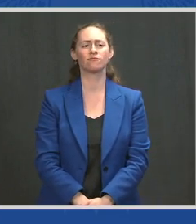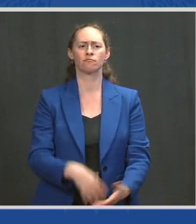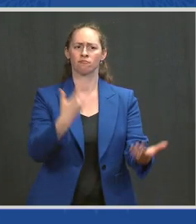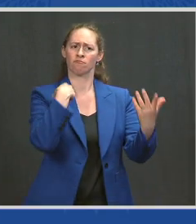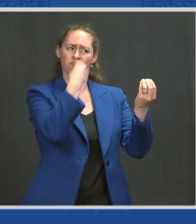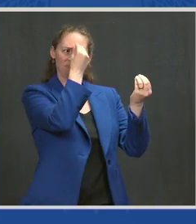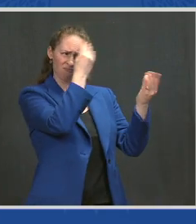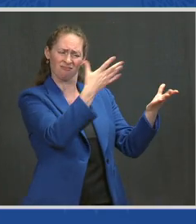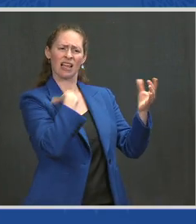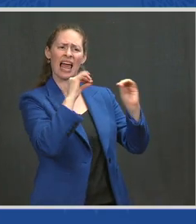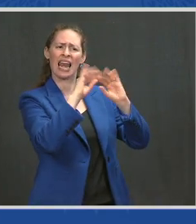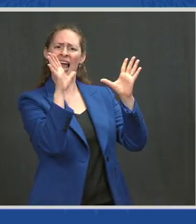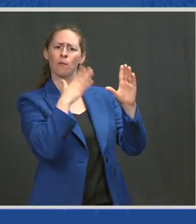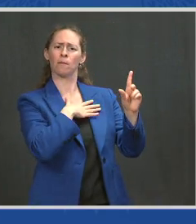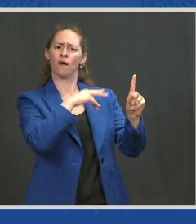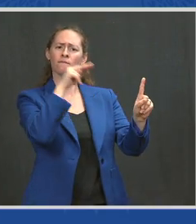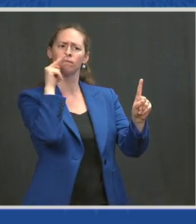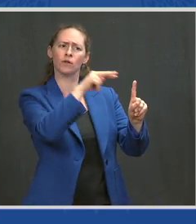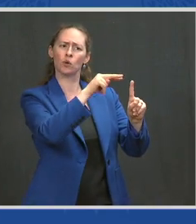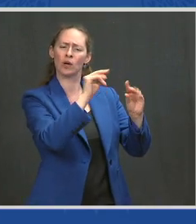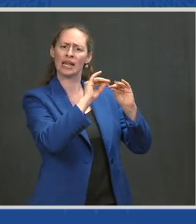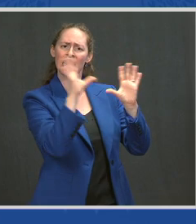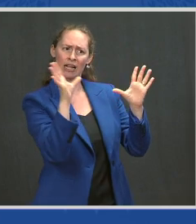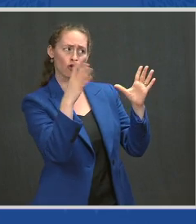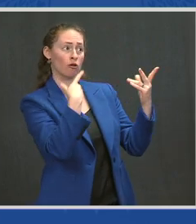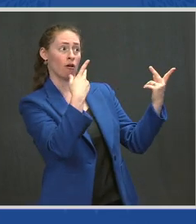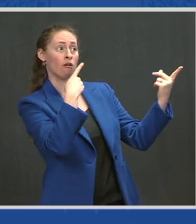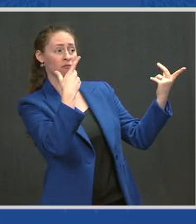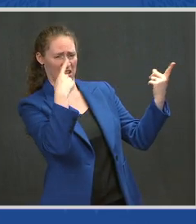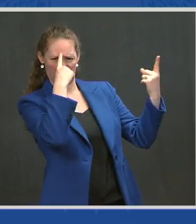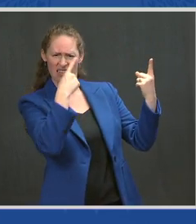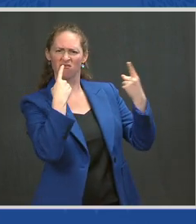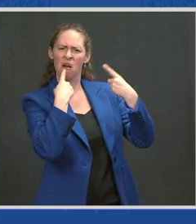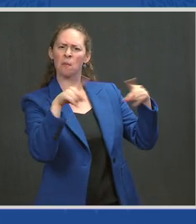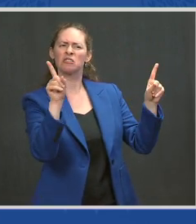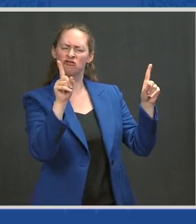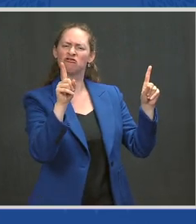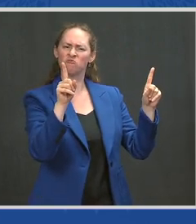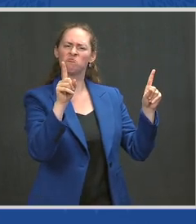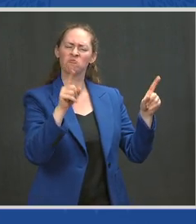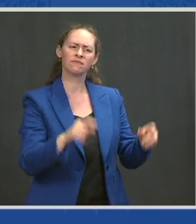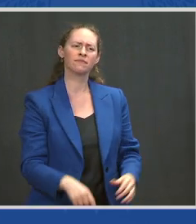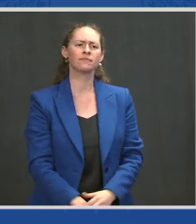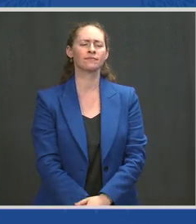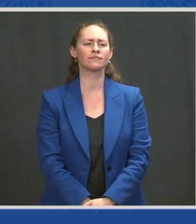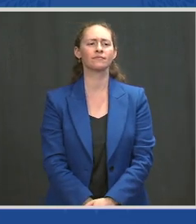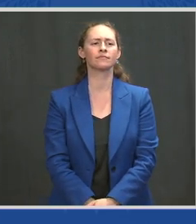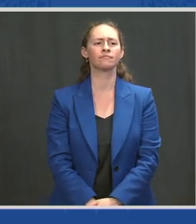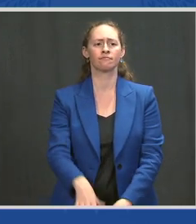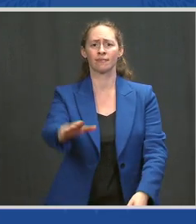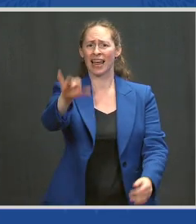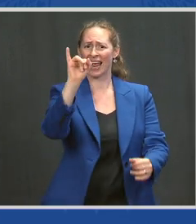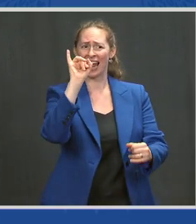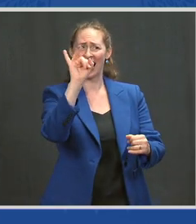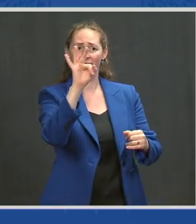what I thought we could accomplish together; and what, in fact -- if it was -- if there were violations of American sovereignty, what would we do.